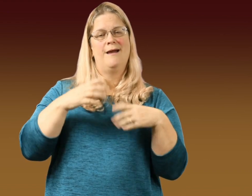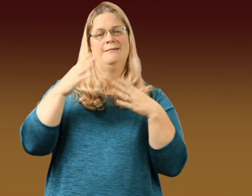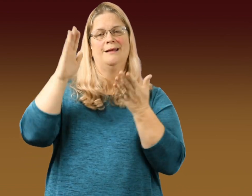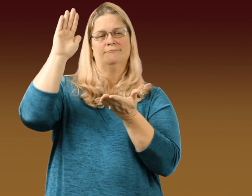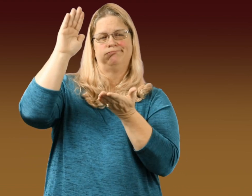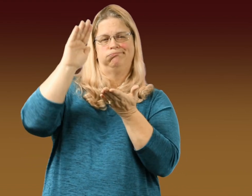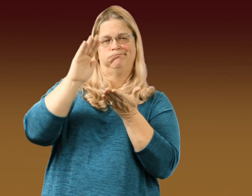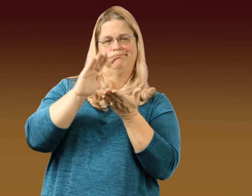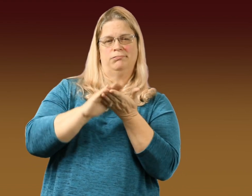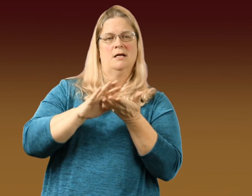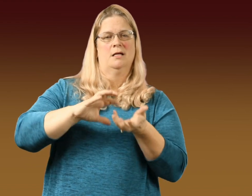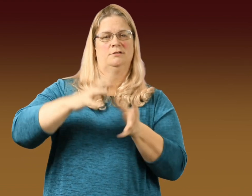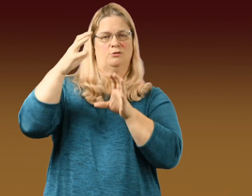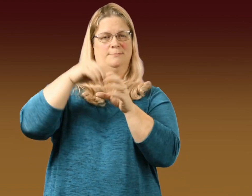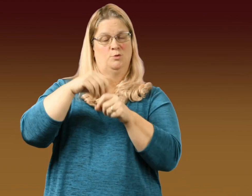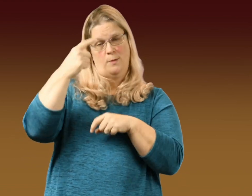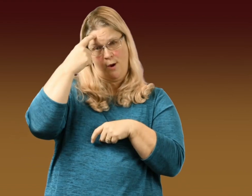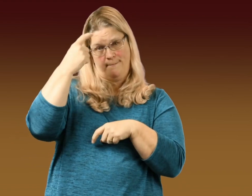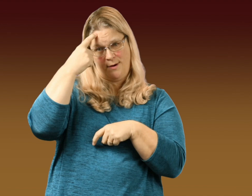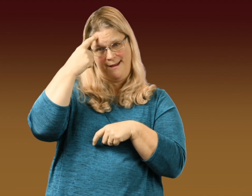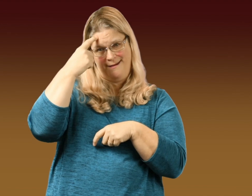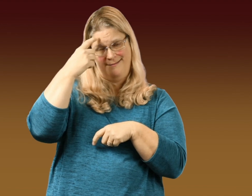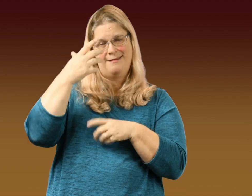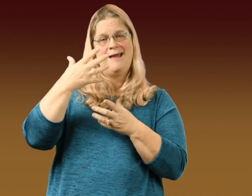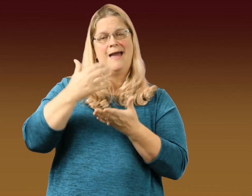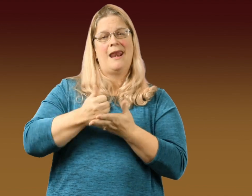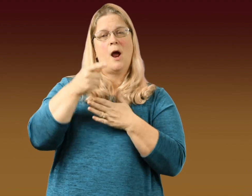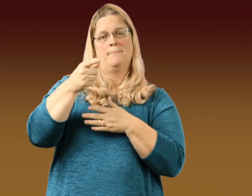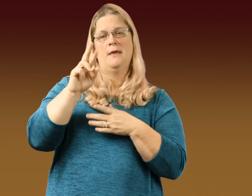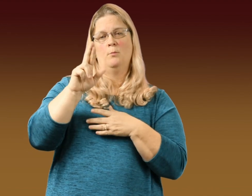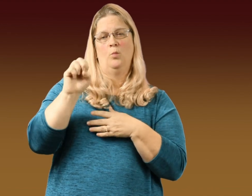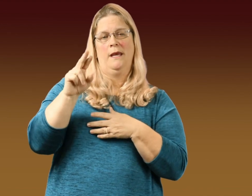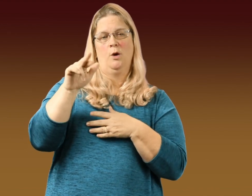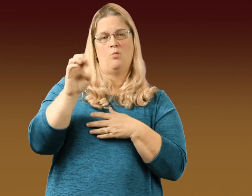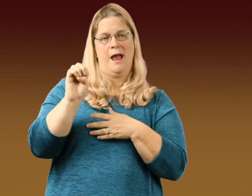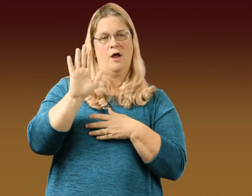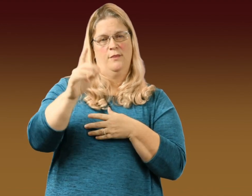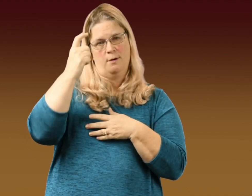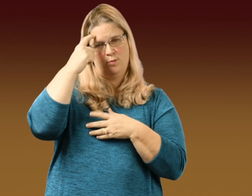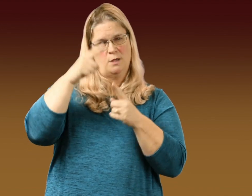By doing this, you decrease the disruptions to their brain, and help them rewire their brain